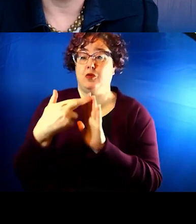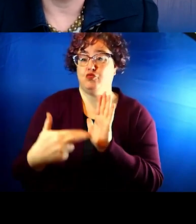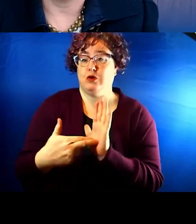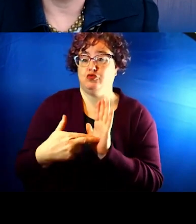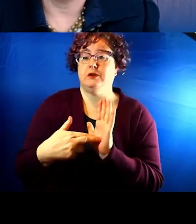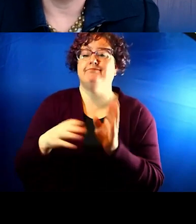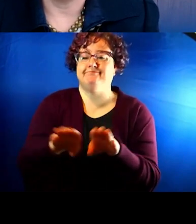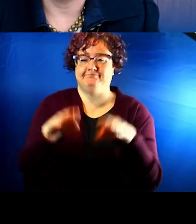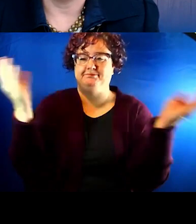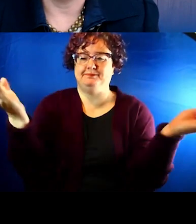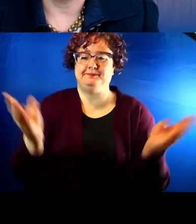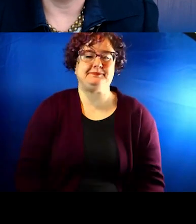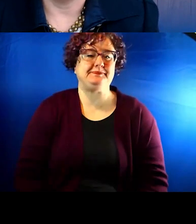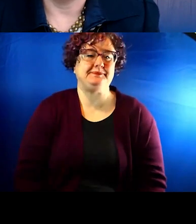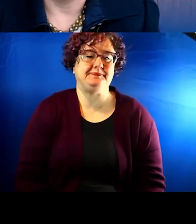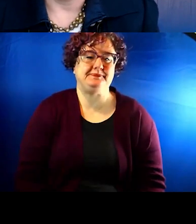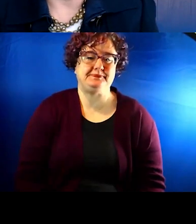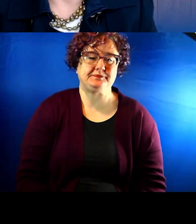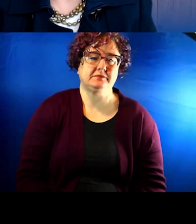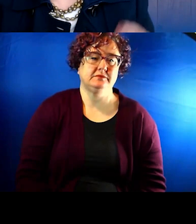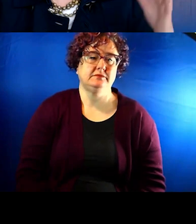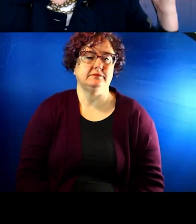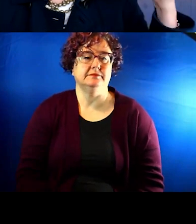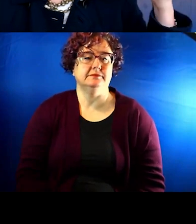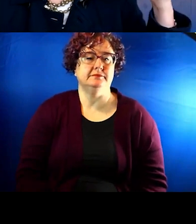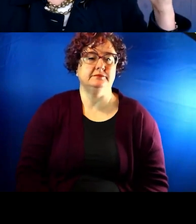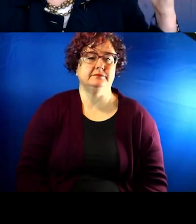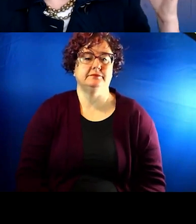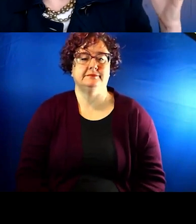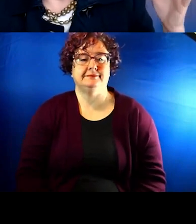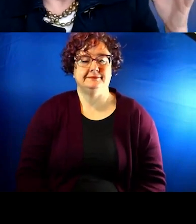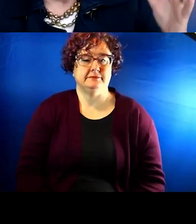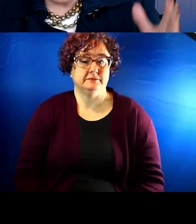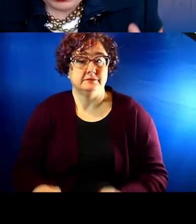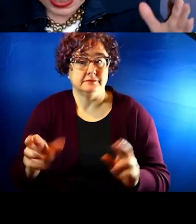ALL RIGHT. THE HOT SEAT.